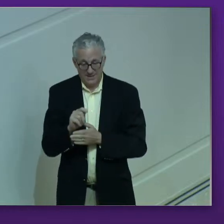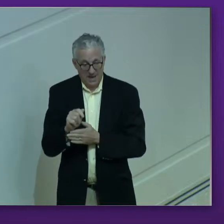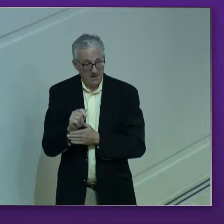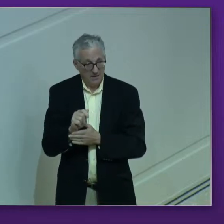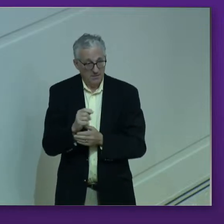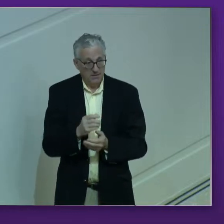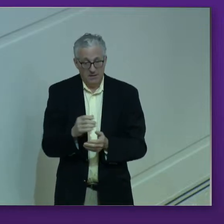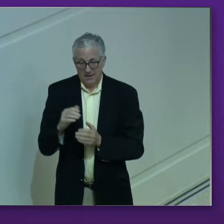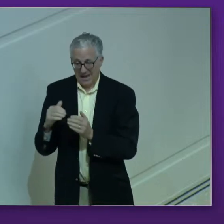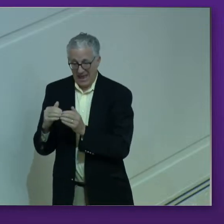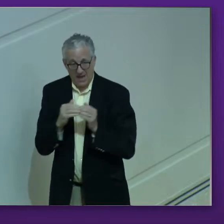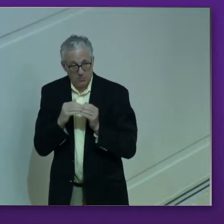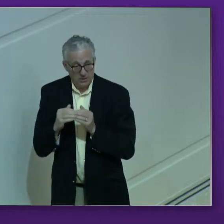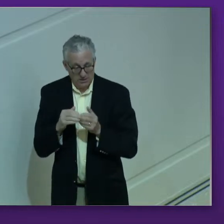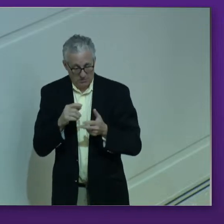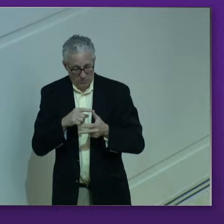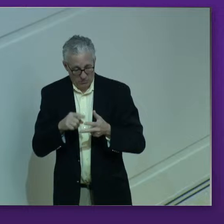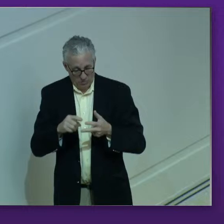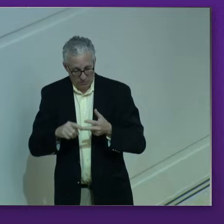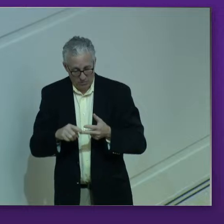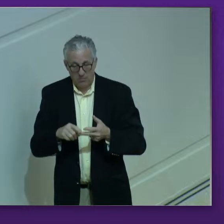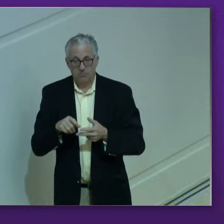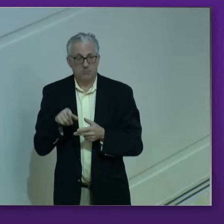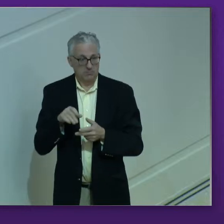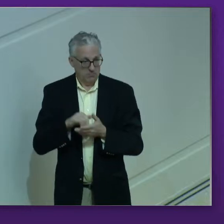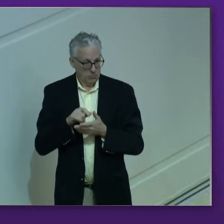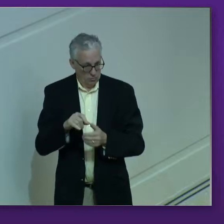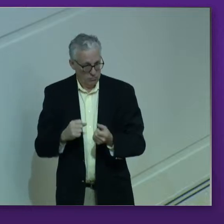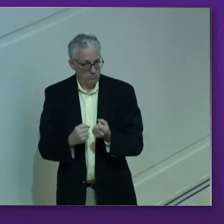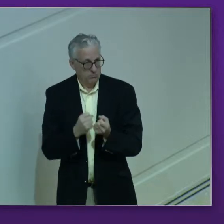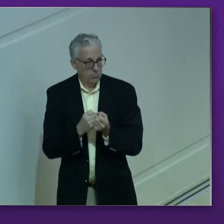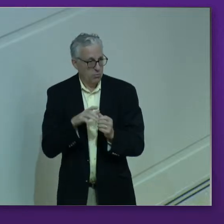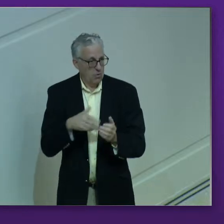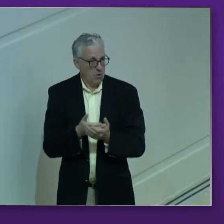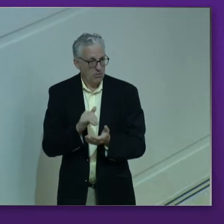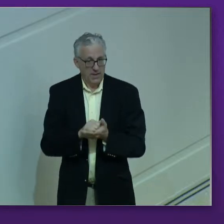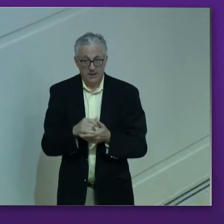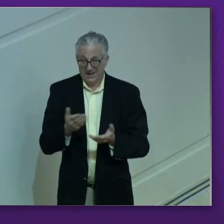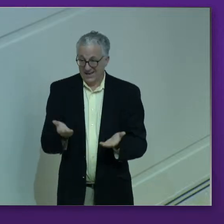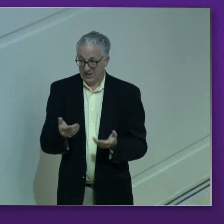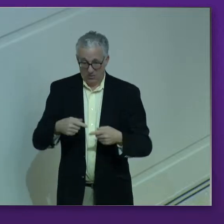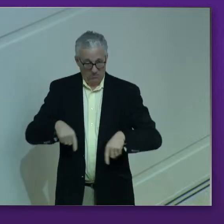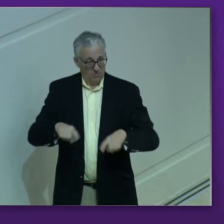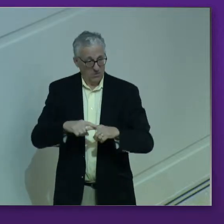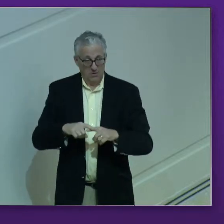OBVIOUSLY BEHIND THIS COMMITMENT. TO BE STUDENT CENTERED TO BE